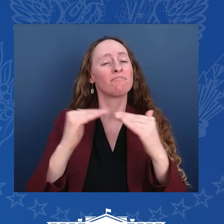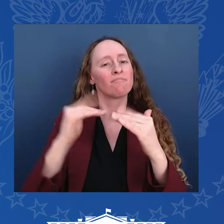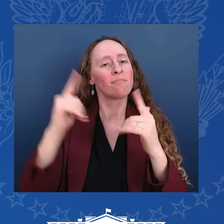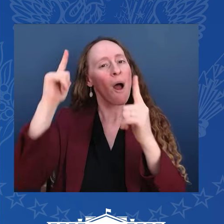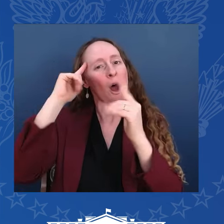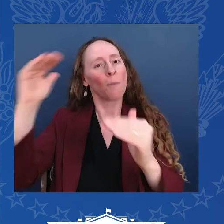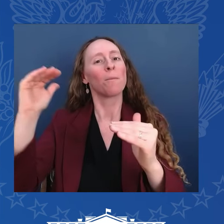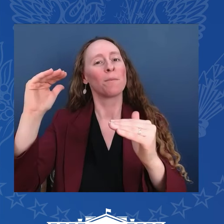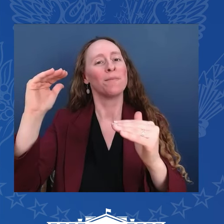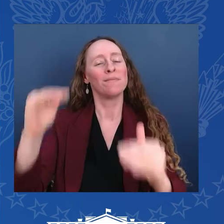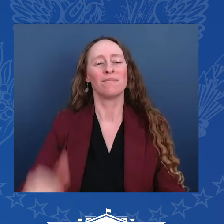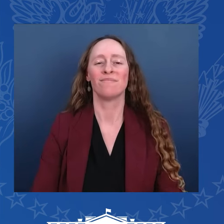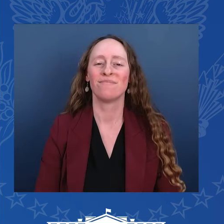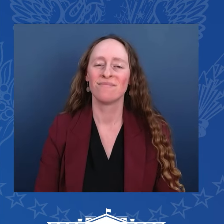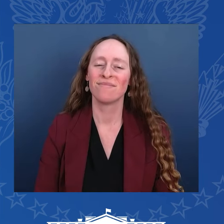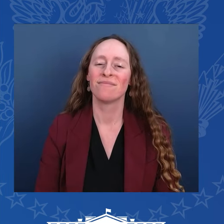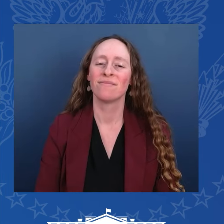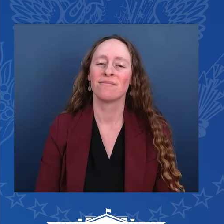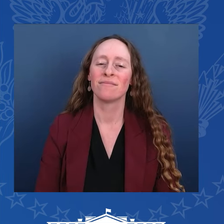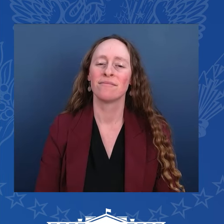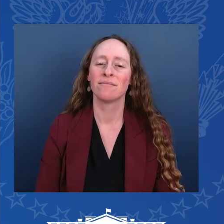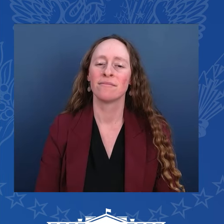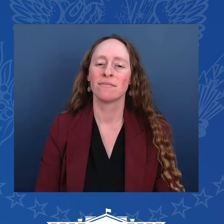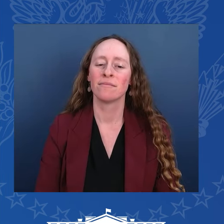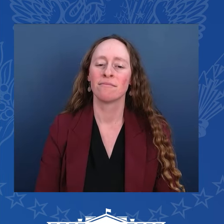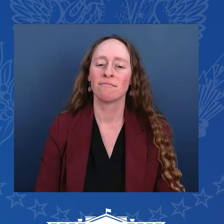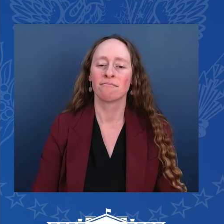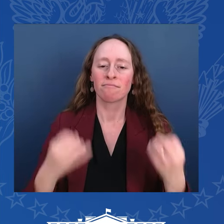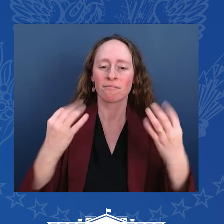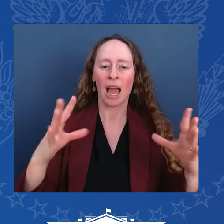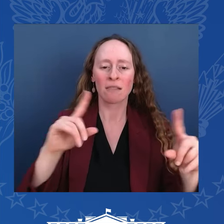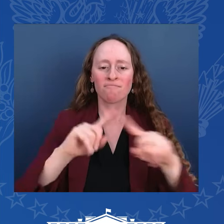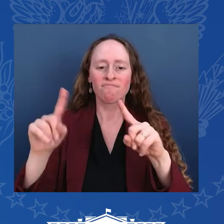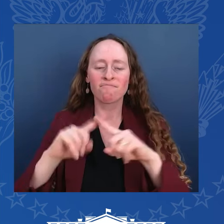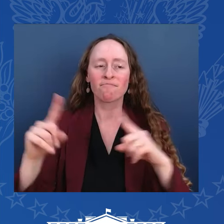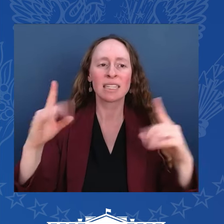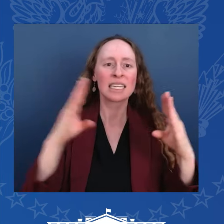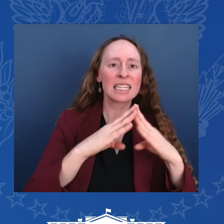we're seeing the great American comeback story. Consumer confidence is up this month, larger than ever.